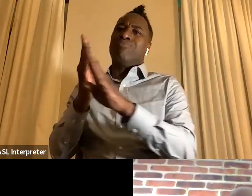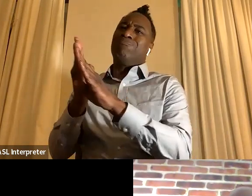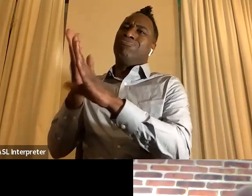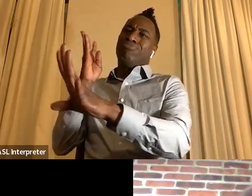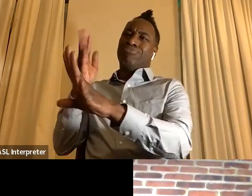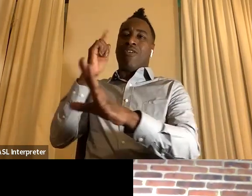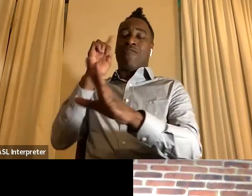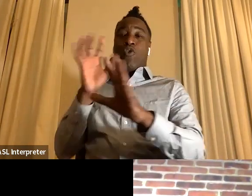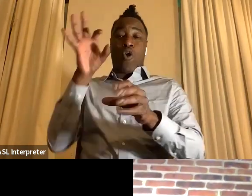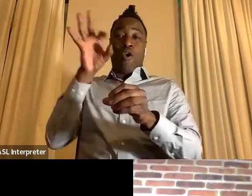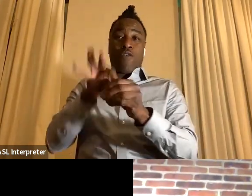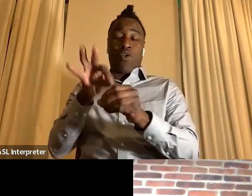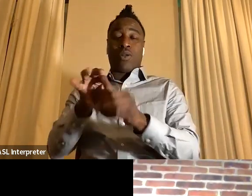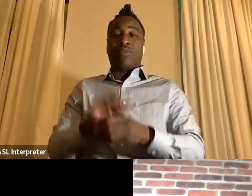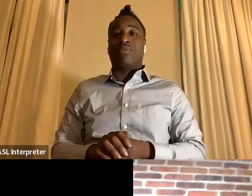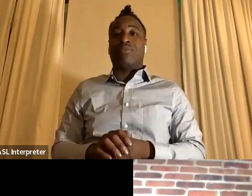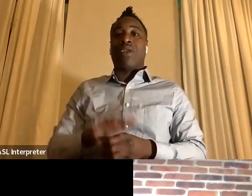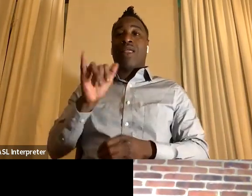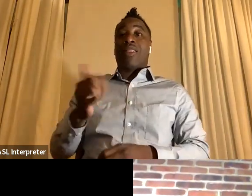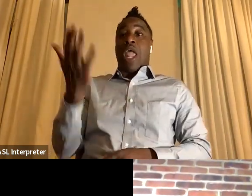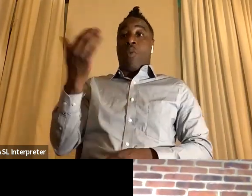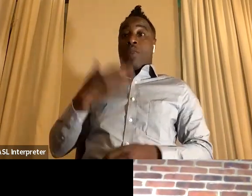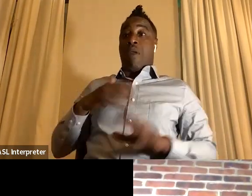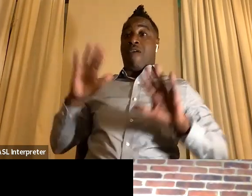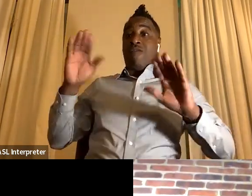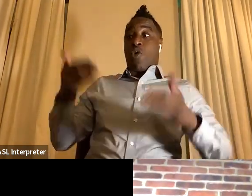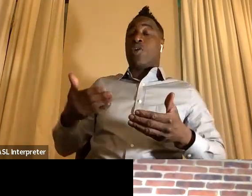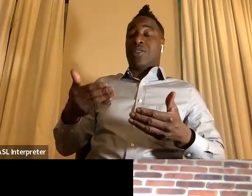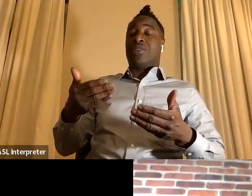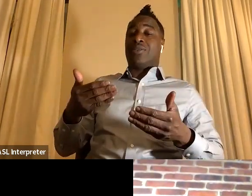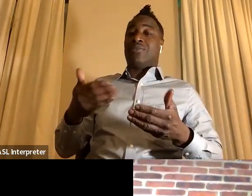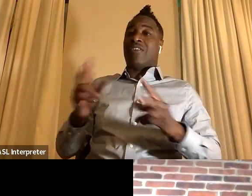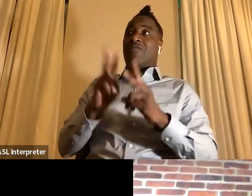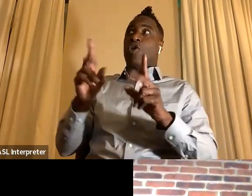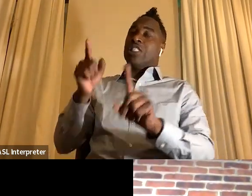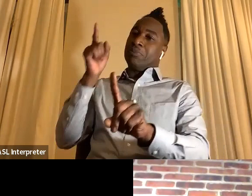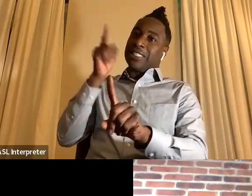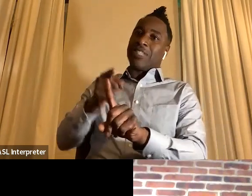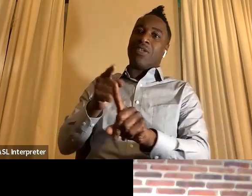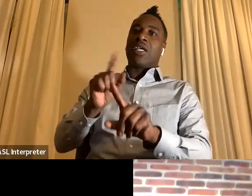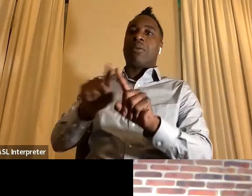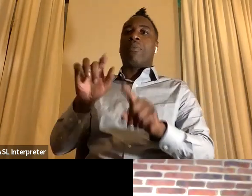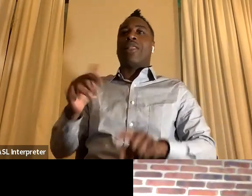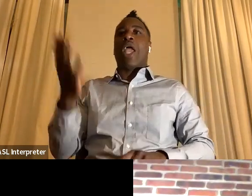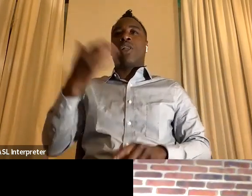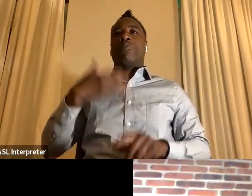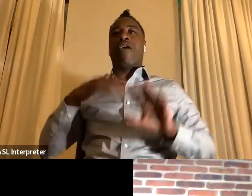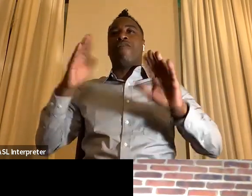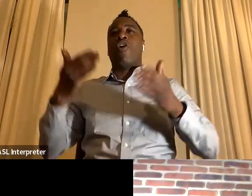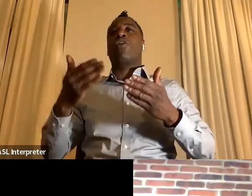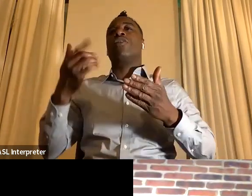So that was. My focus is a very specific focus, but that was my focus with food for this series.